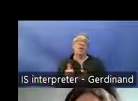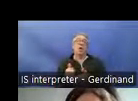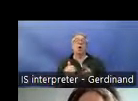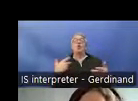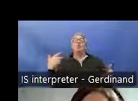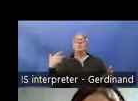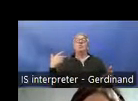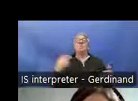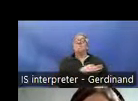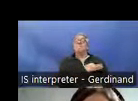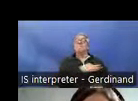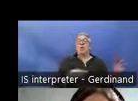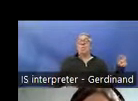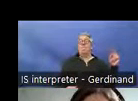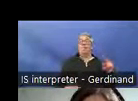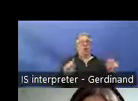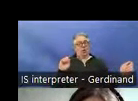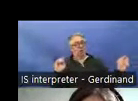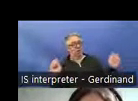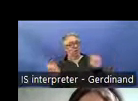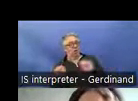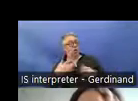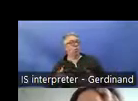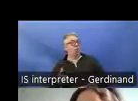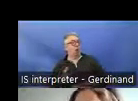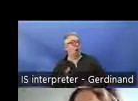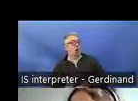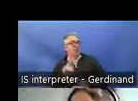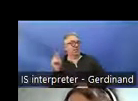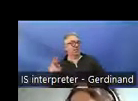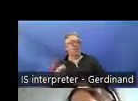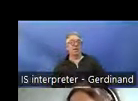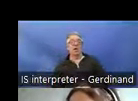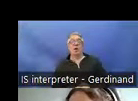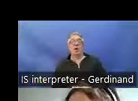Organizations and advocates show an interest in reframing data from the medical model to